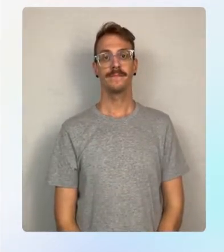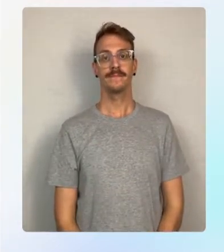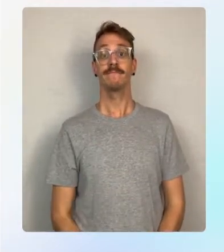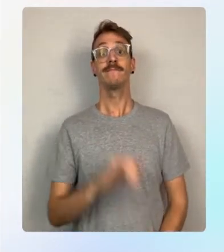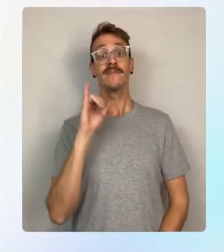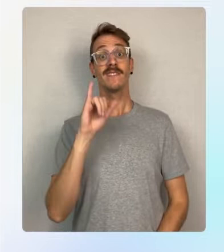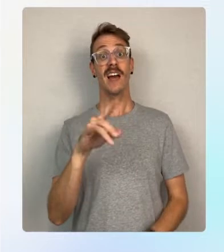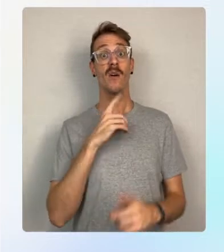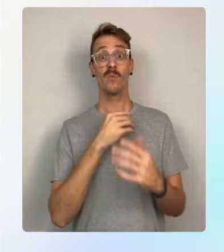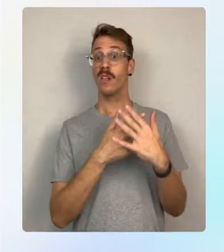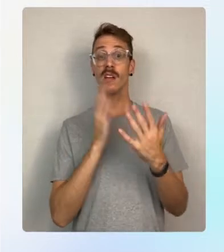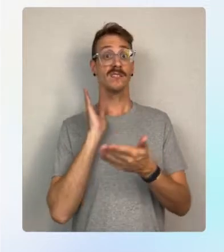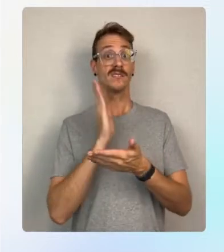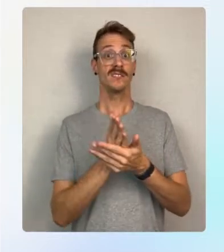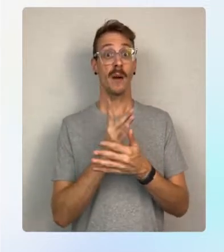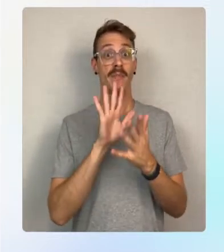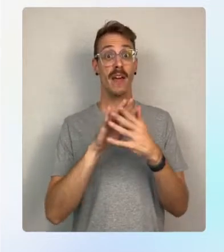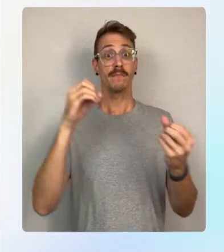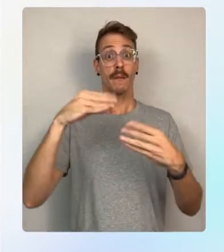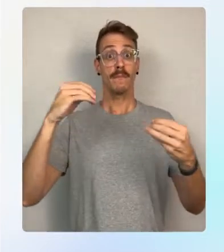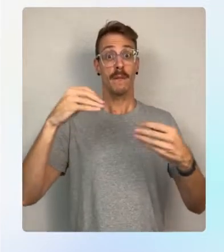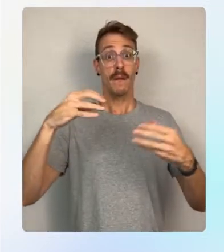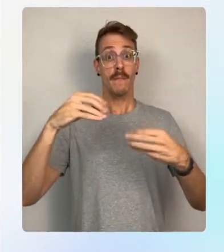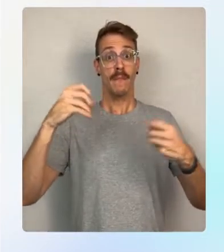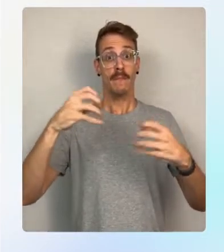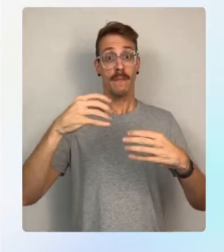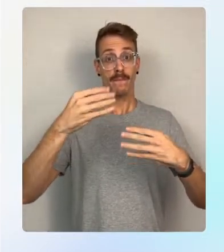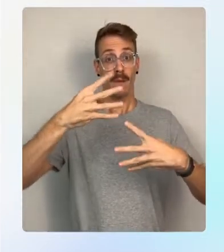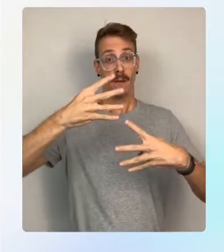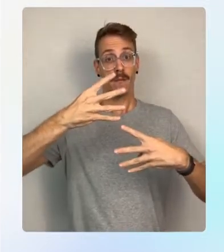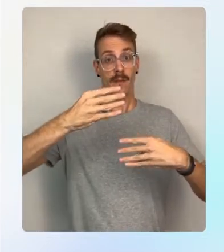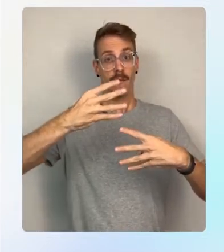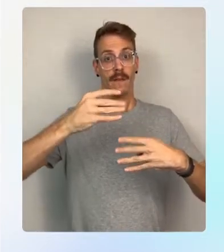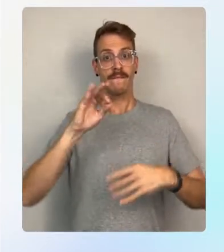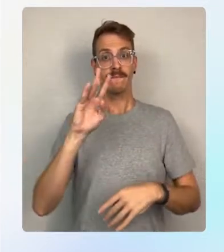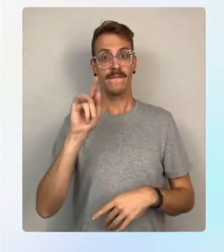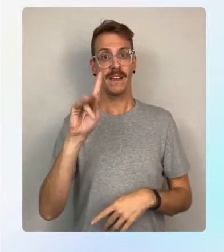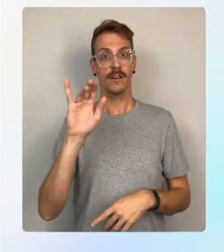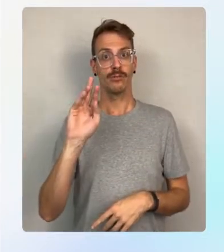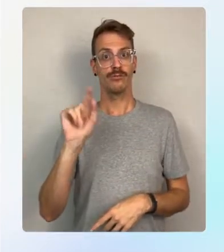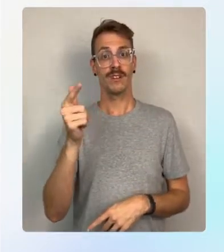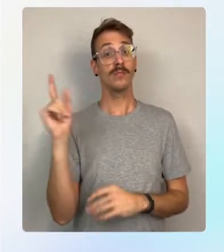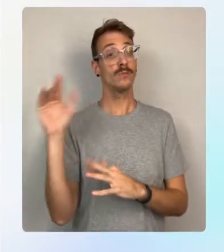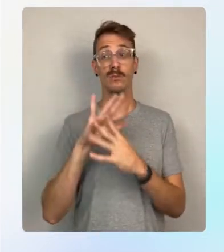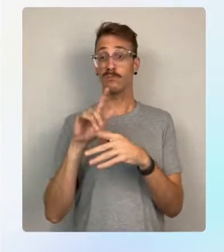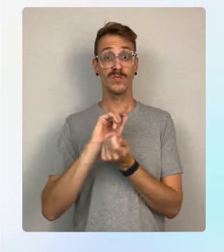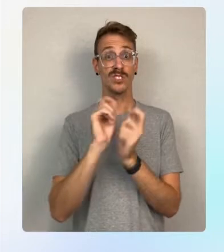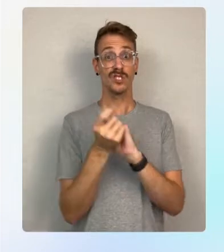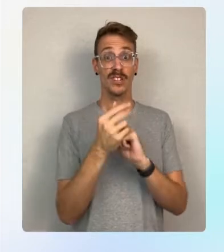This avoids the flickering artifact in the traditional method where we change the pixel density